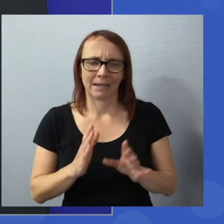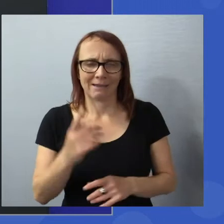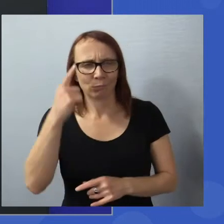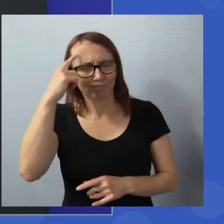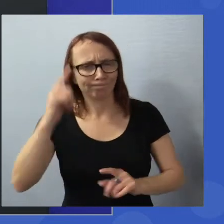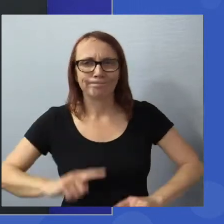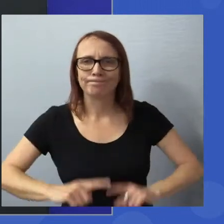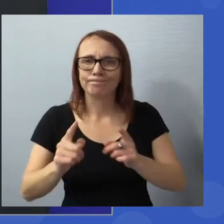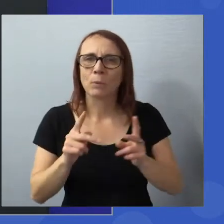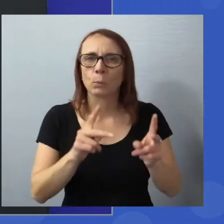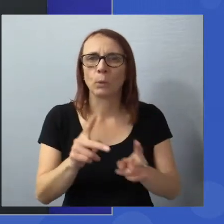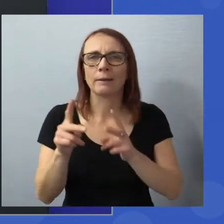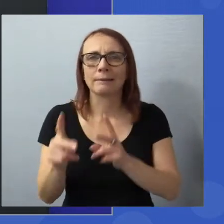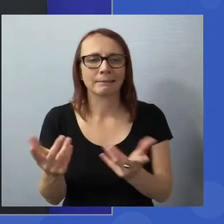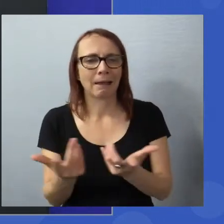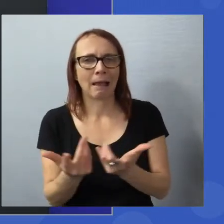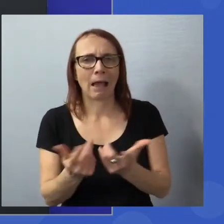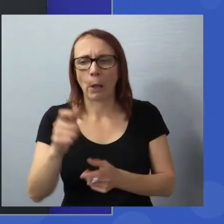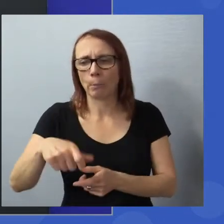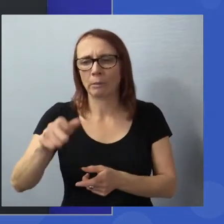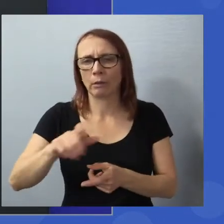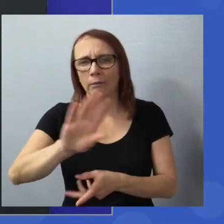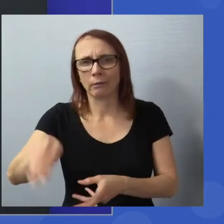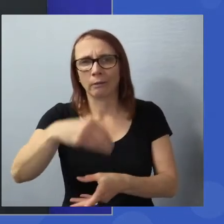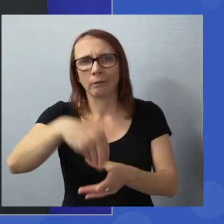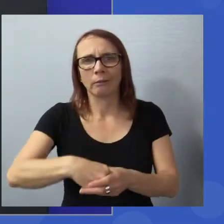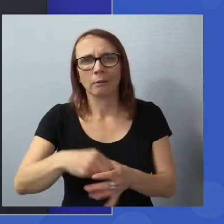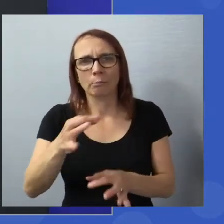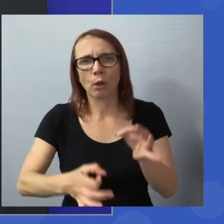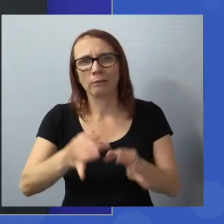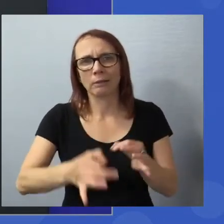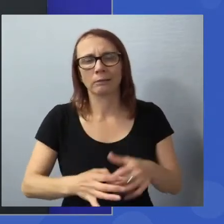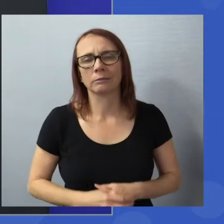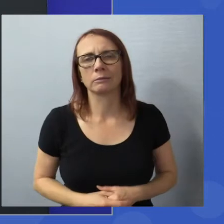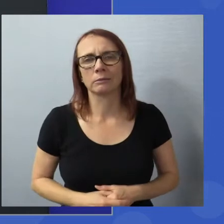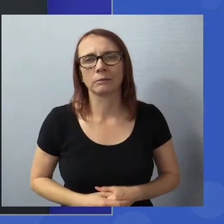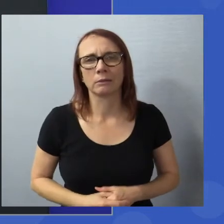bringing people into politics as well and one way that comes up from a lot of